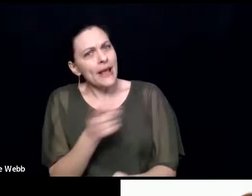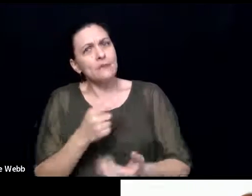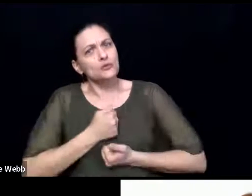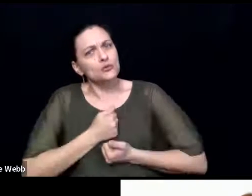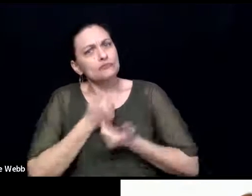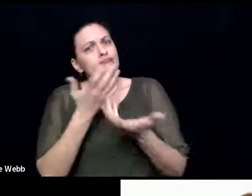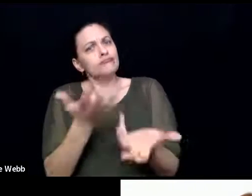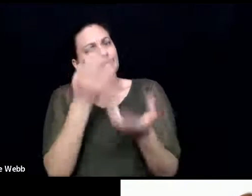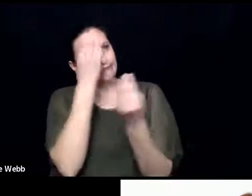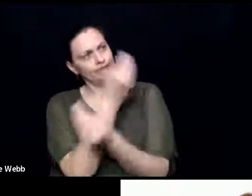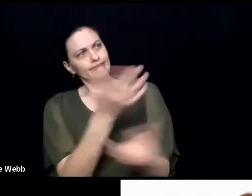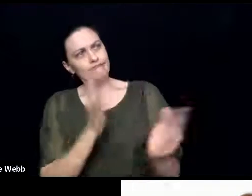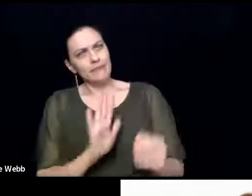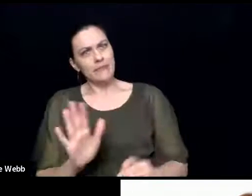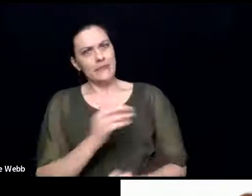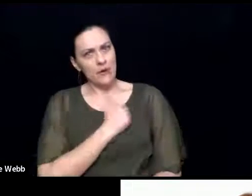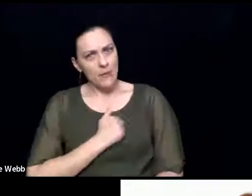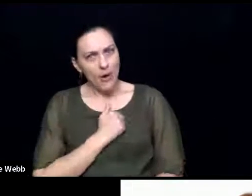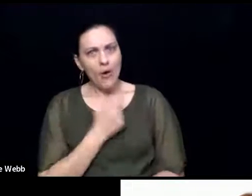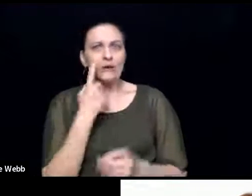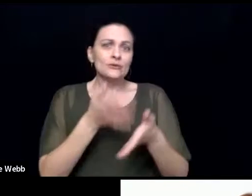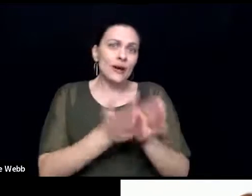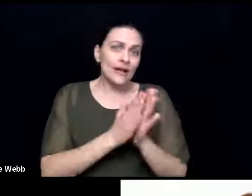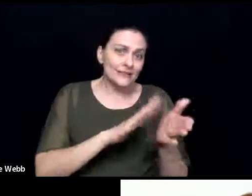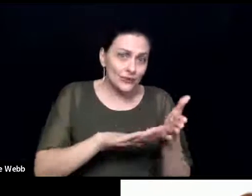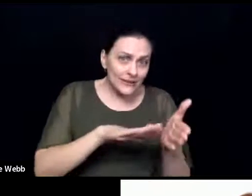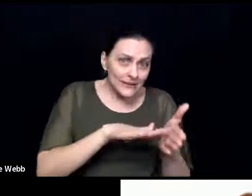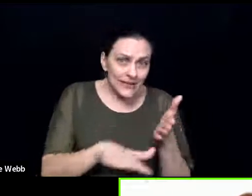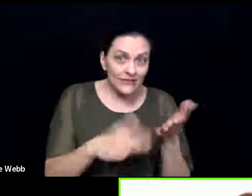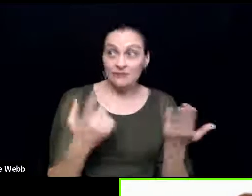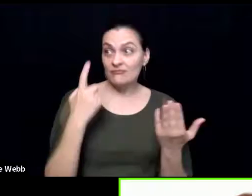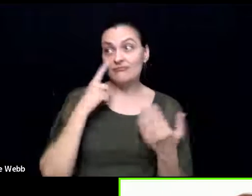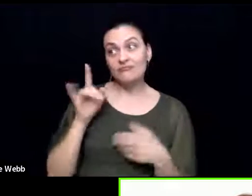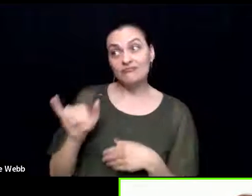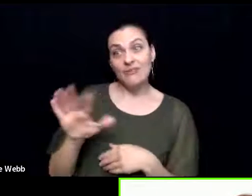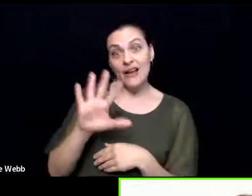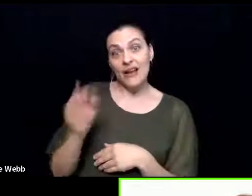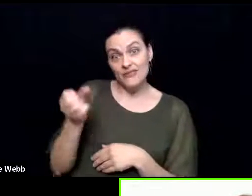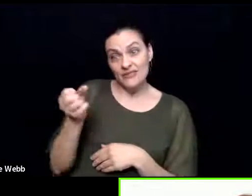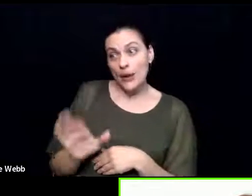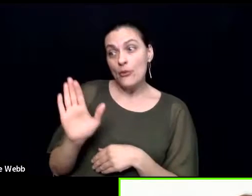truth and reconciliation project. They had to acknowledge what they did. MELINDA EPLER: Yeah.